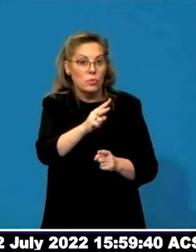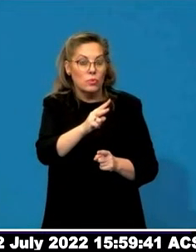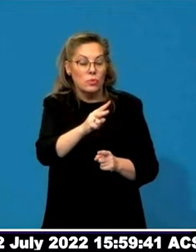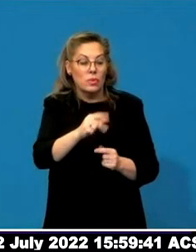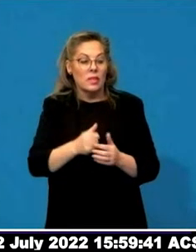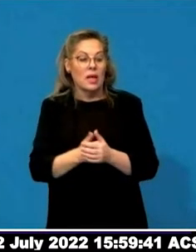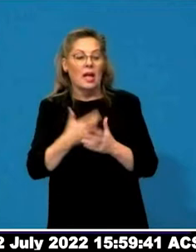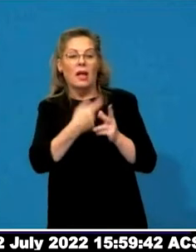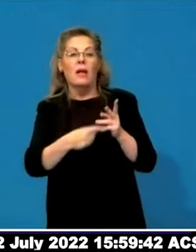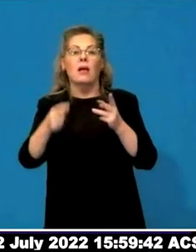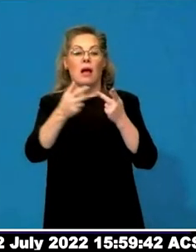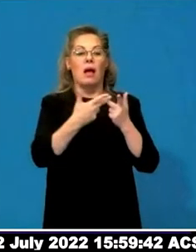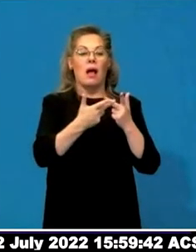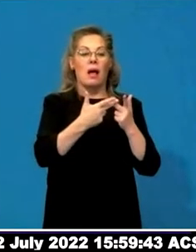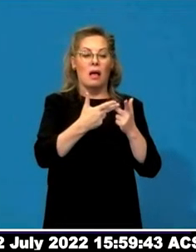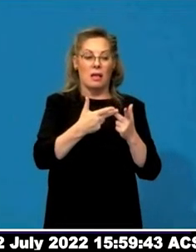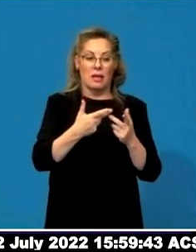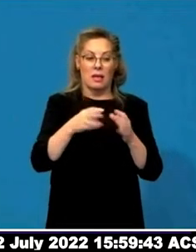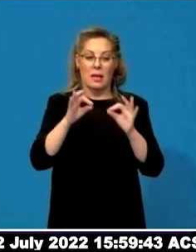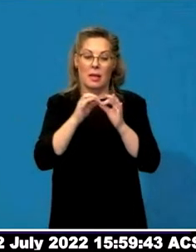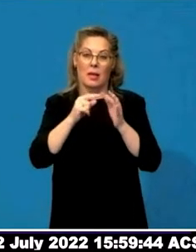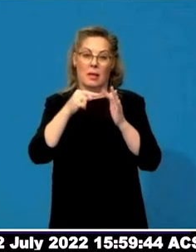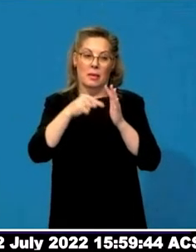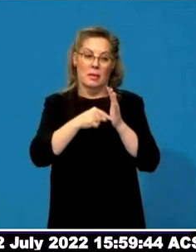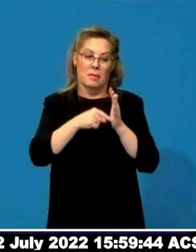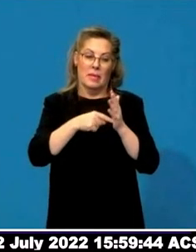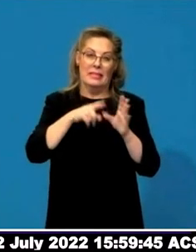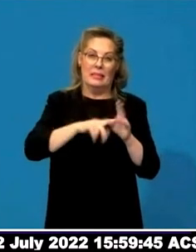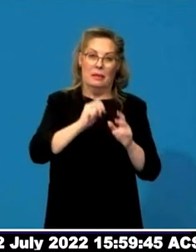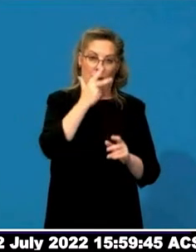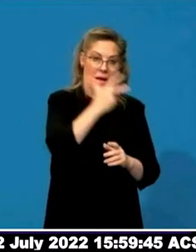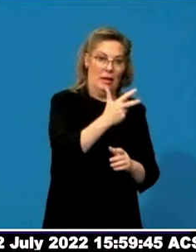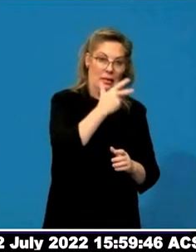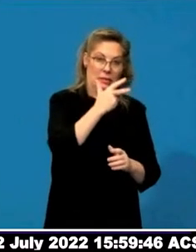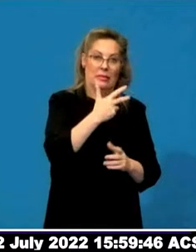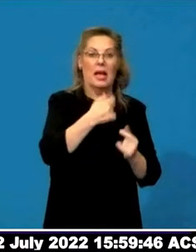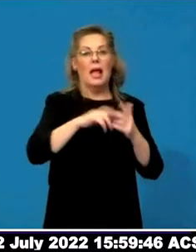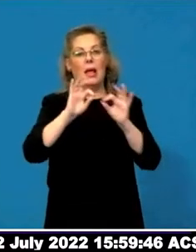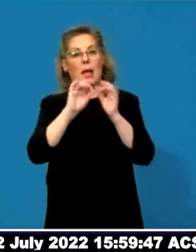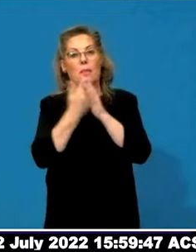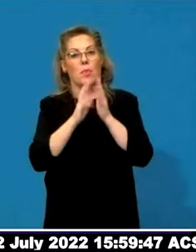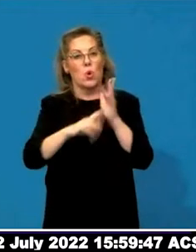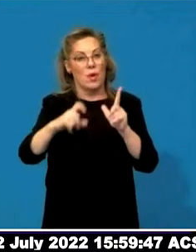Can you tell the Commissioners about Boyzie growing up and his health journey.